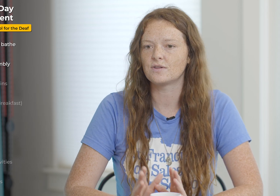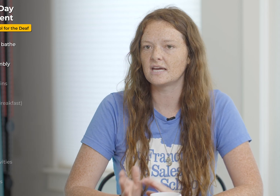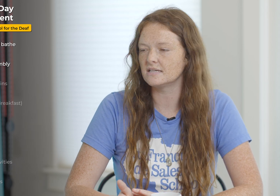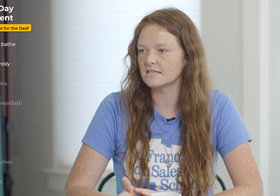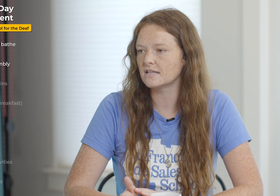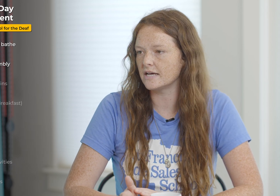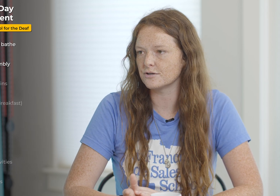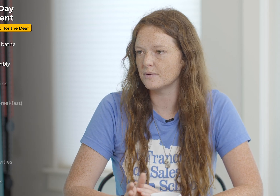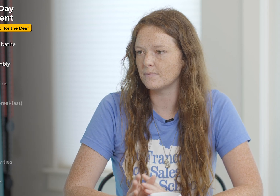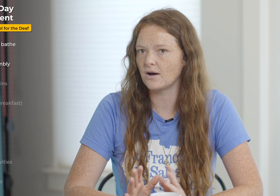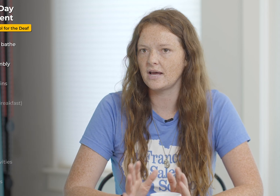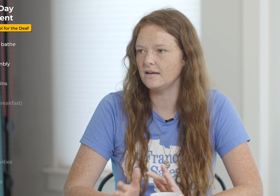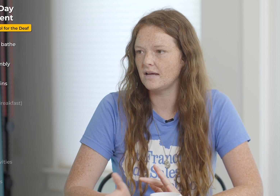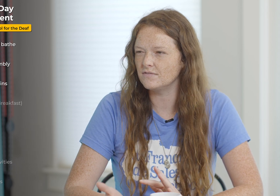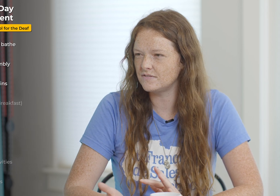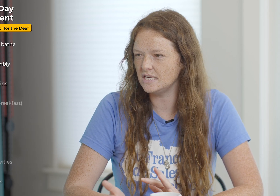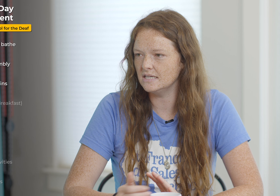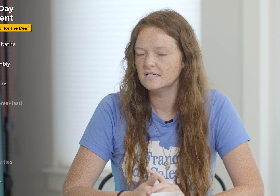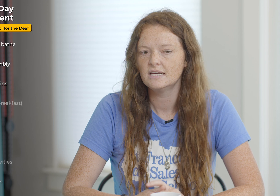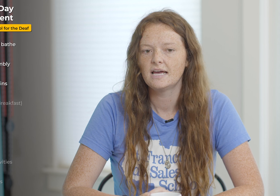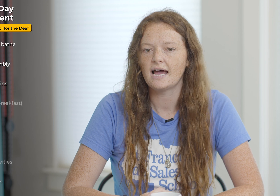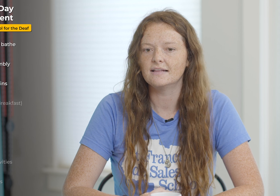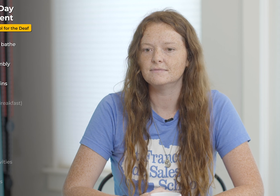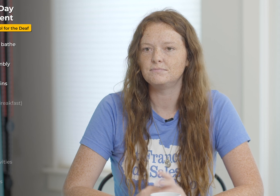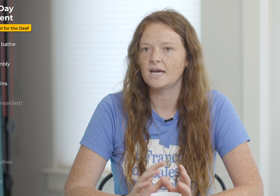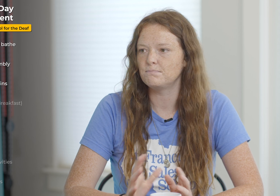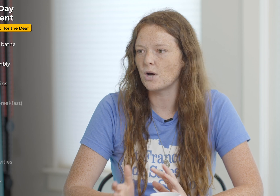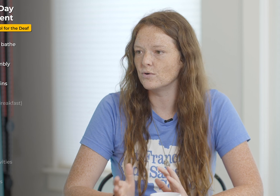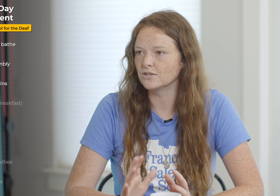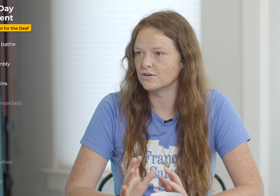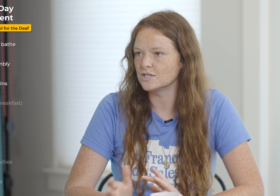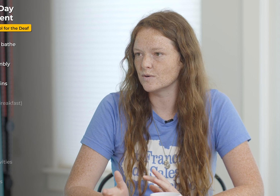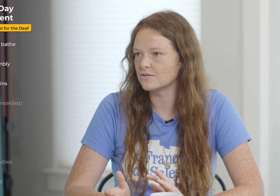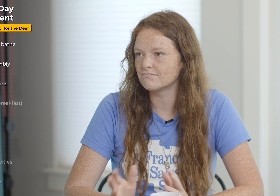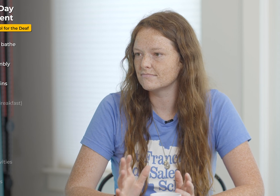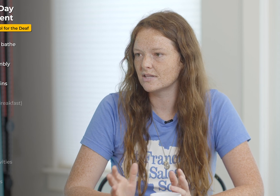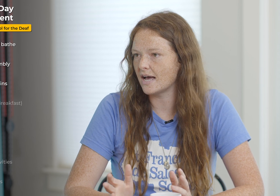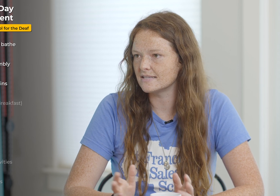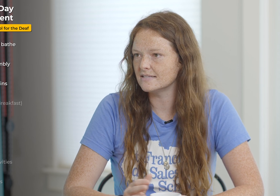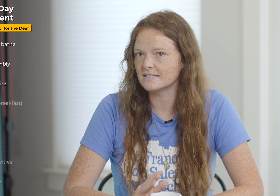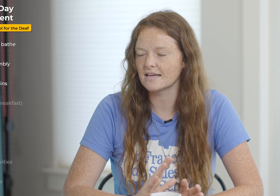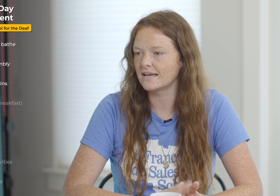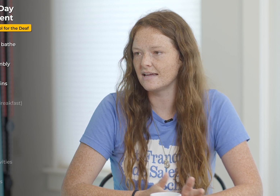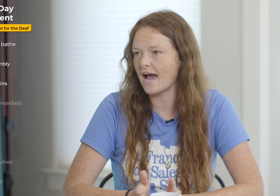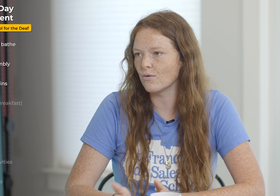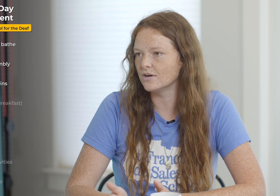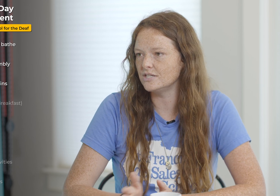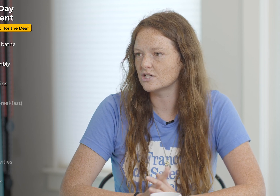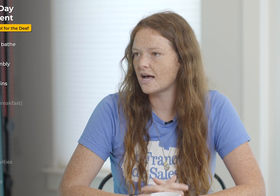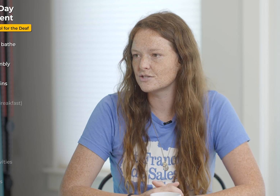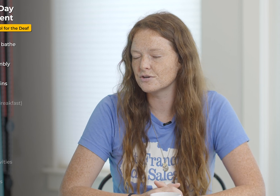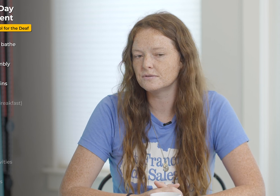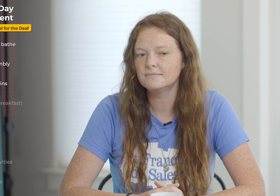they get into the classroom at about 815 and they go and learn and switch classes. It's like an hour each classroom.